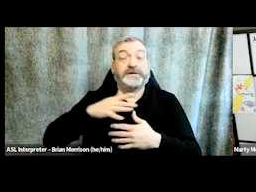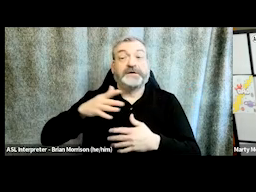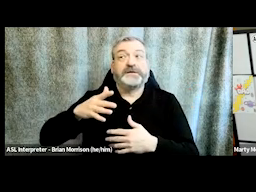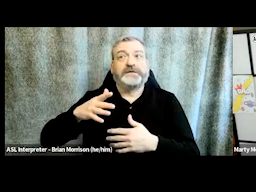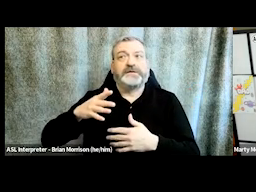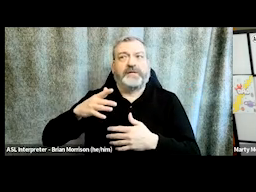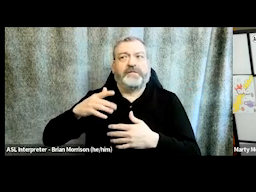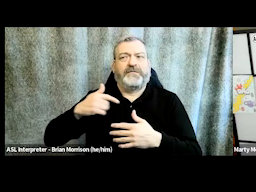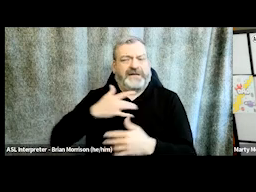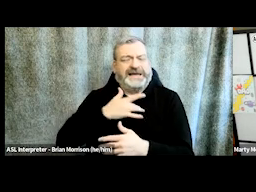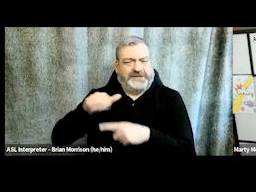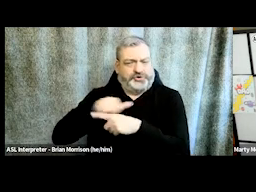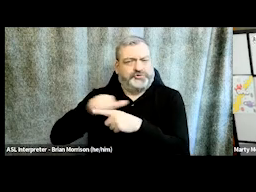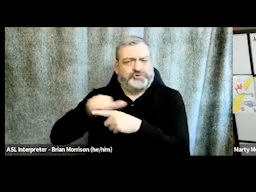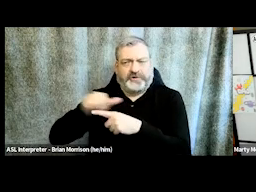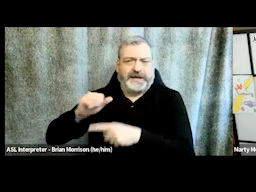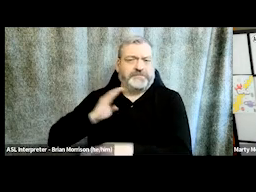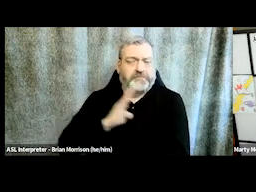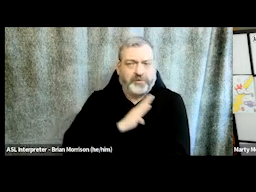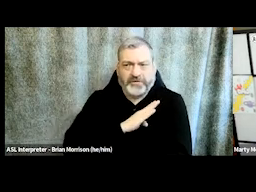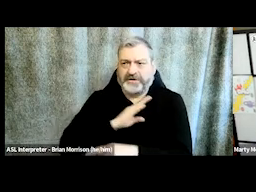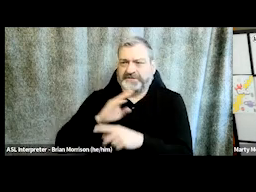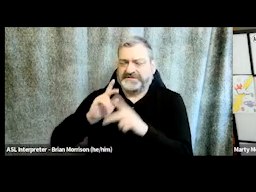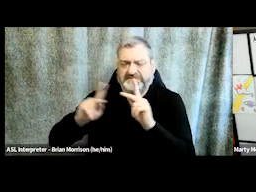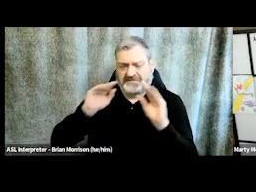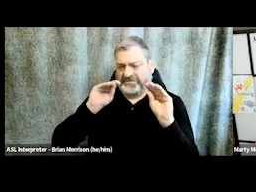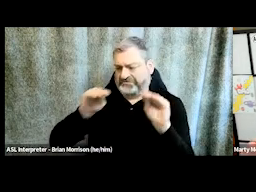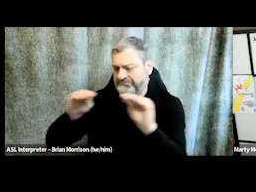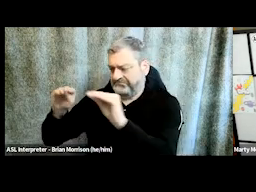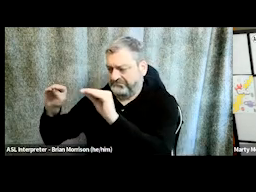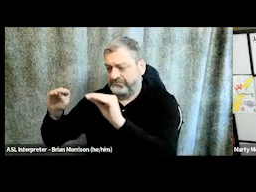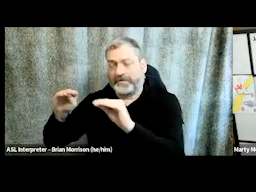there are three things that really come up now. First, let me just say,